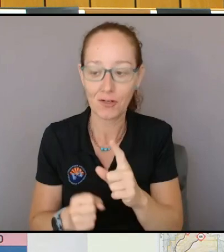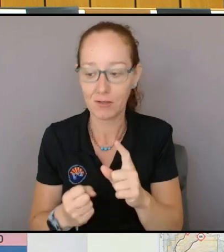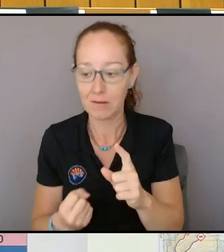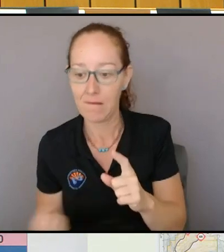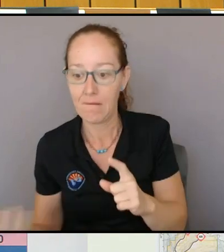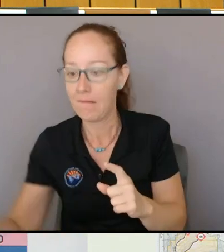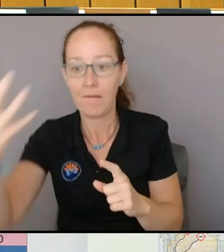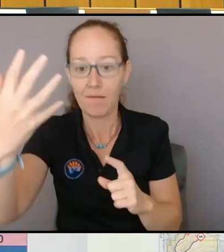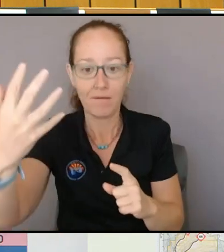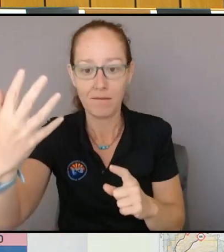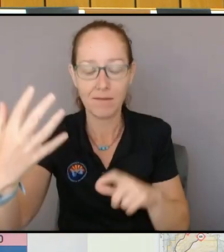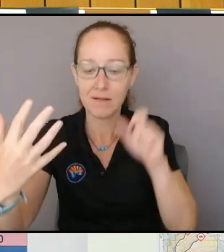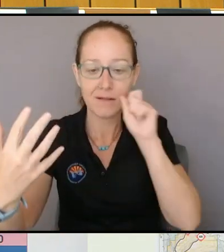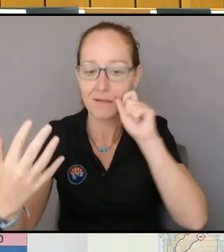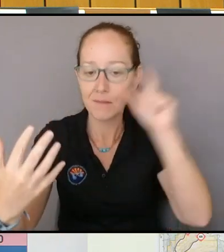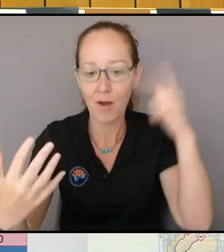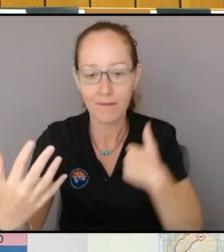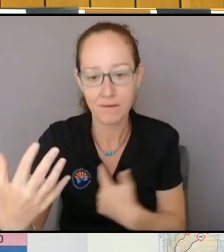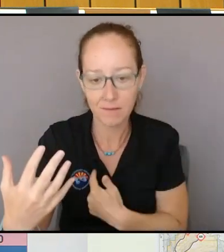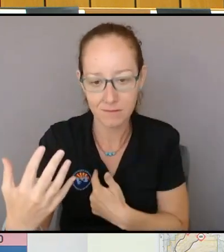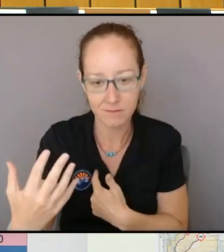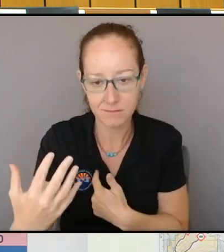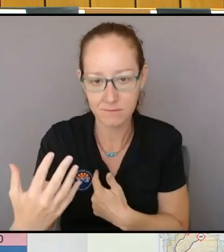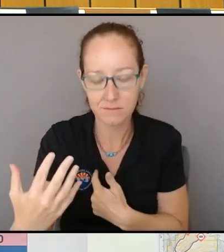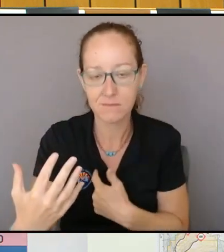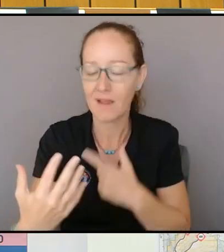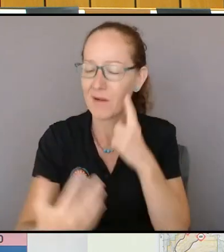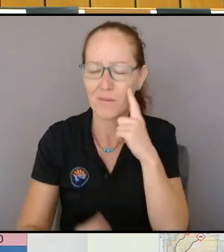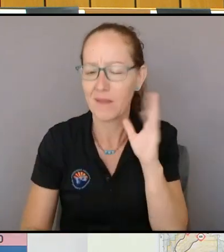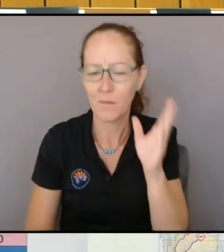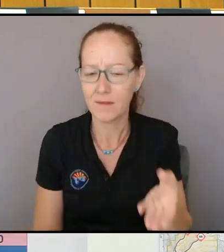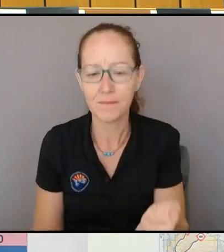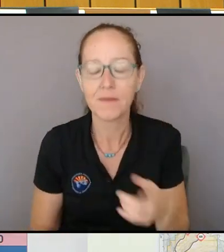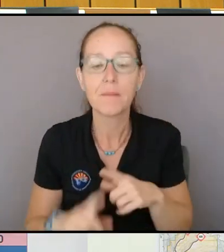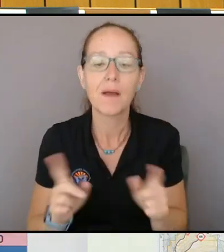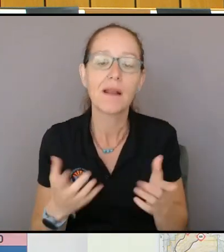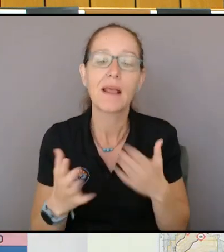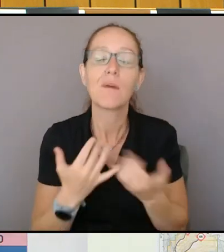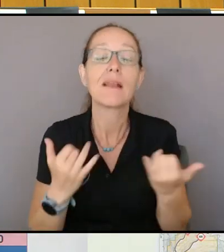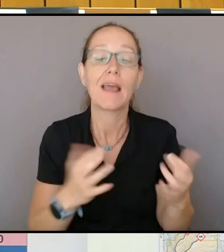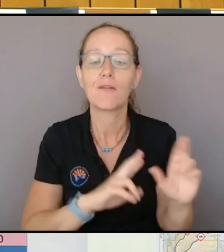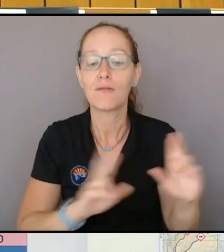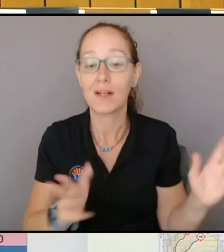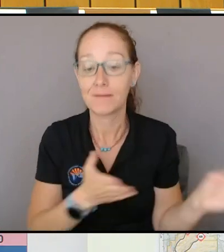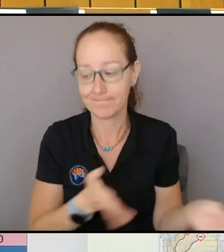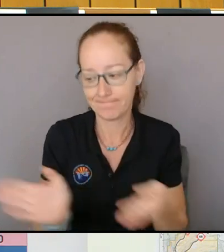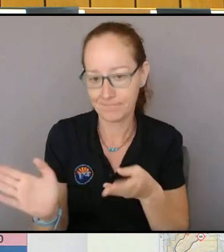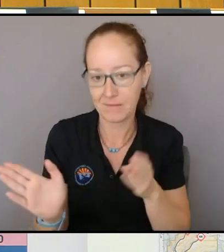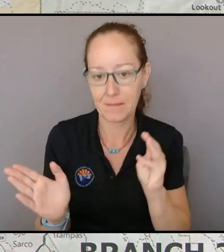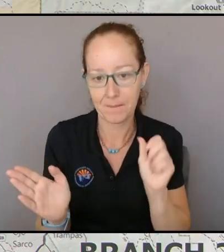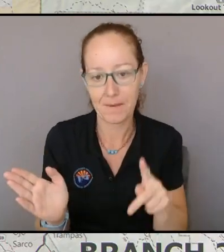will surprise us. So, with that, I'll go to the map. And